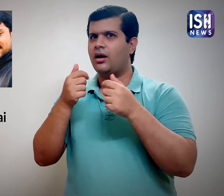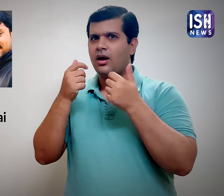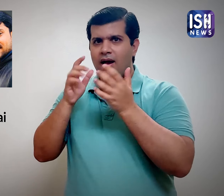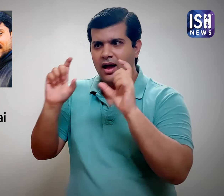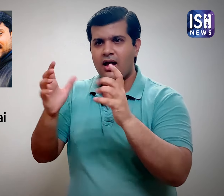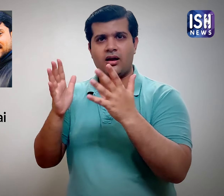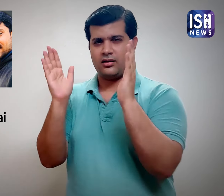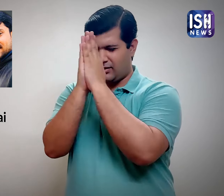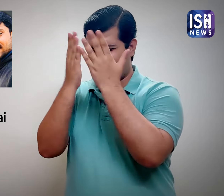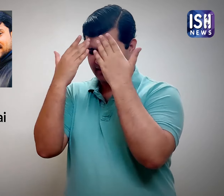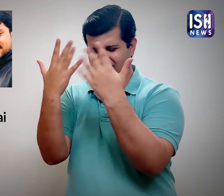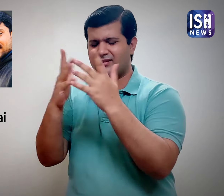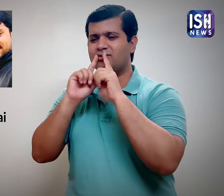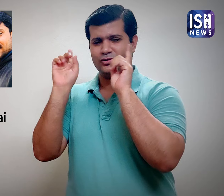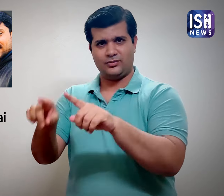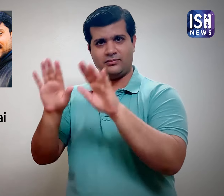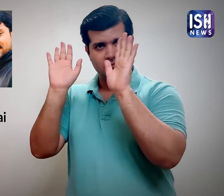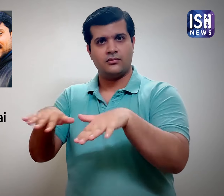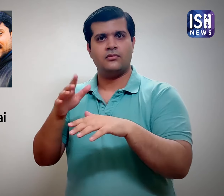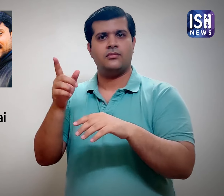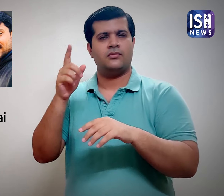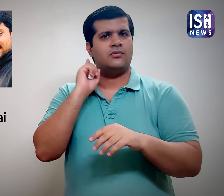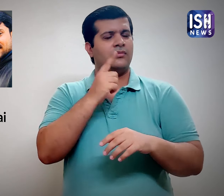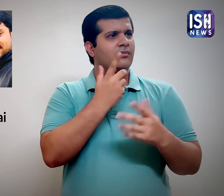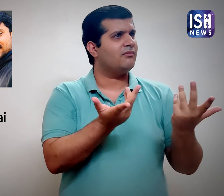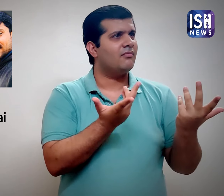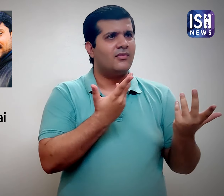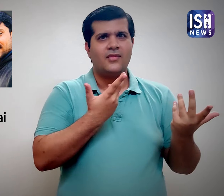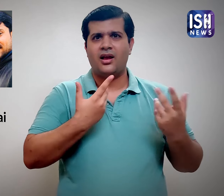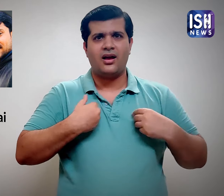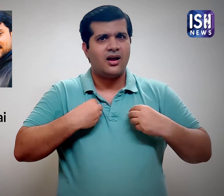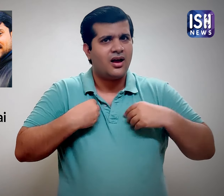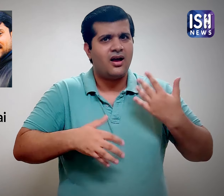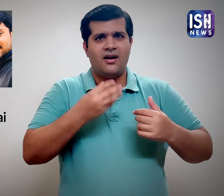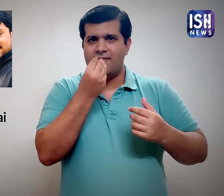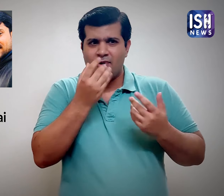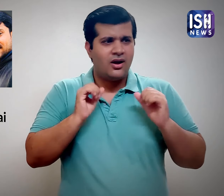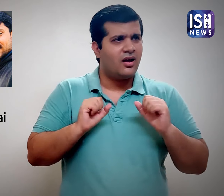Without a care, they told him to stay put. Sachin said that he was suffering and could not survive.